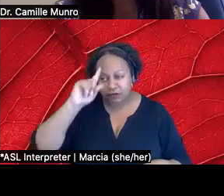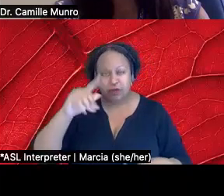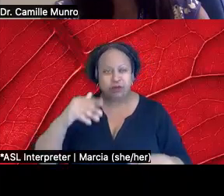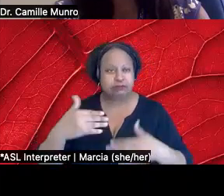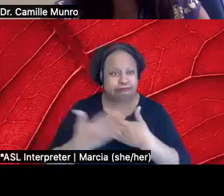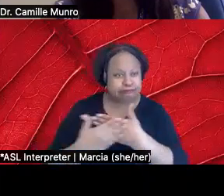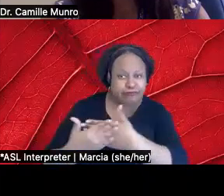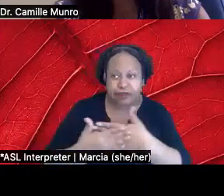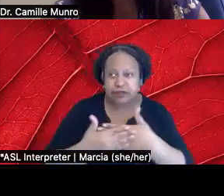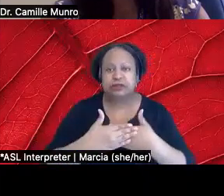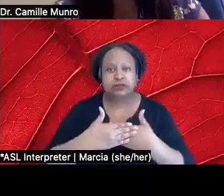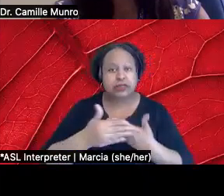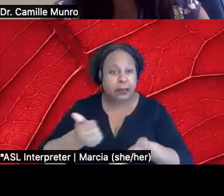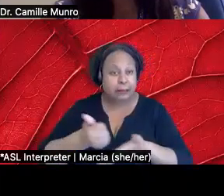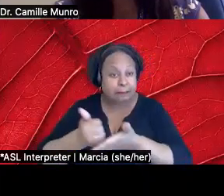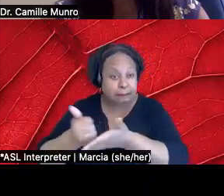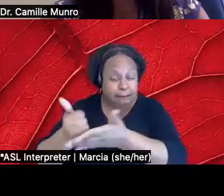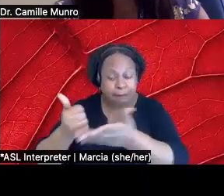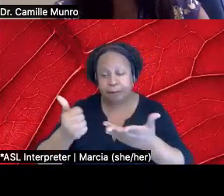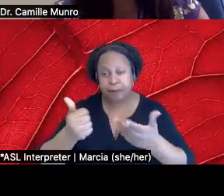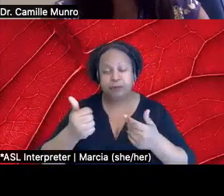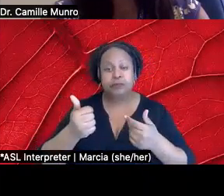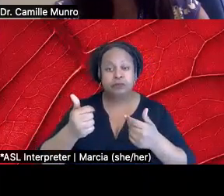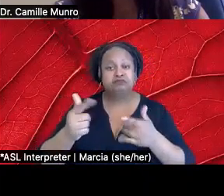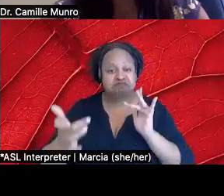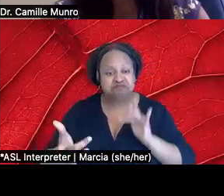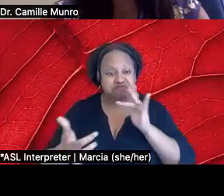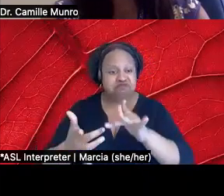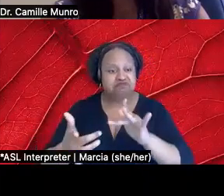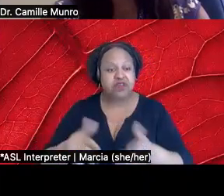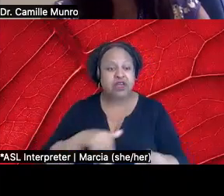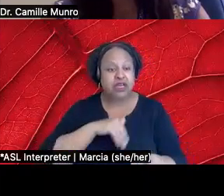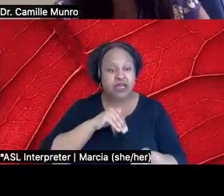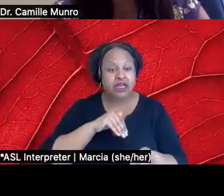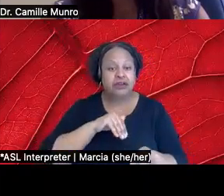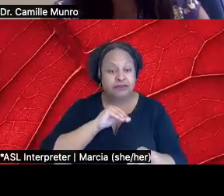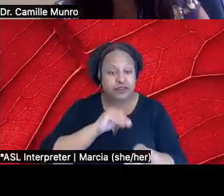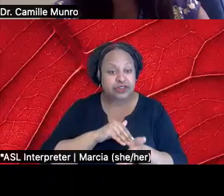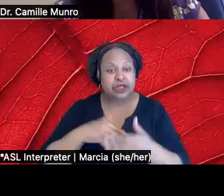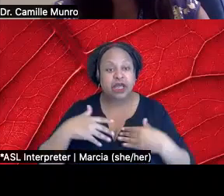I reached out to the physician health programs in I think both Quebec and Ontario